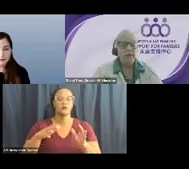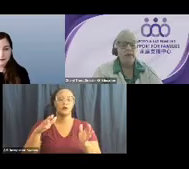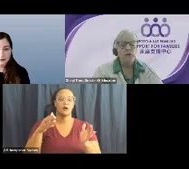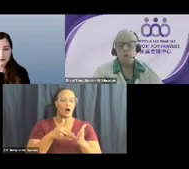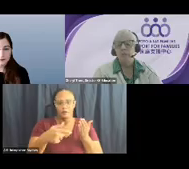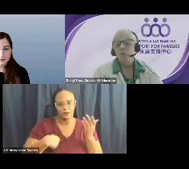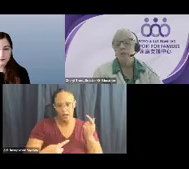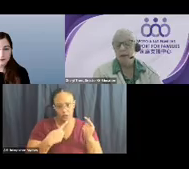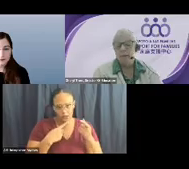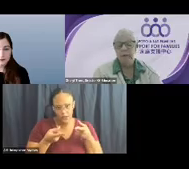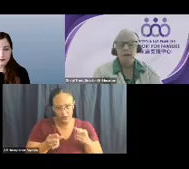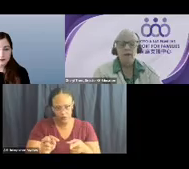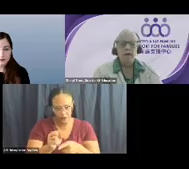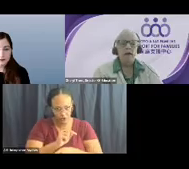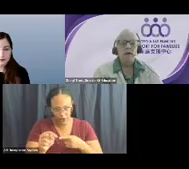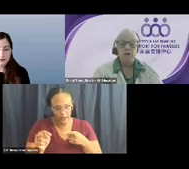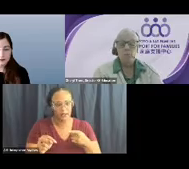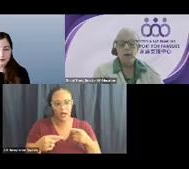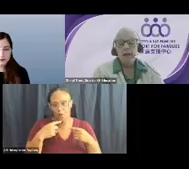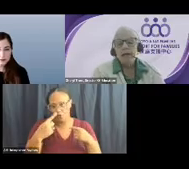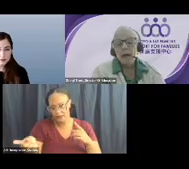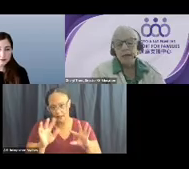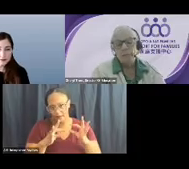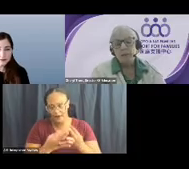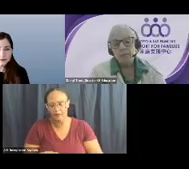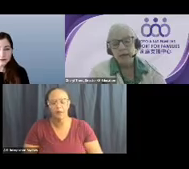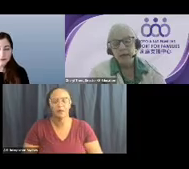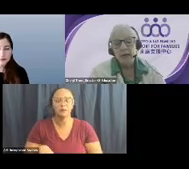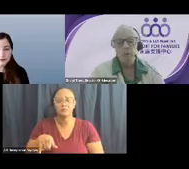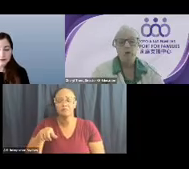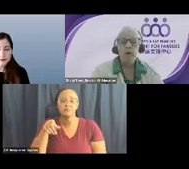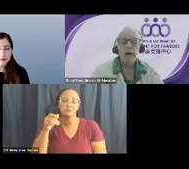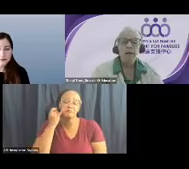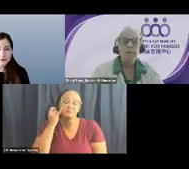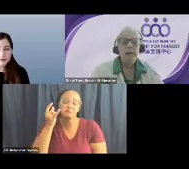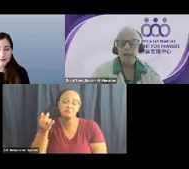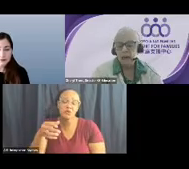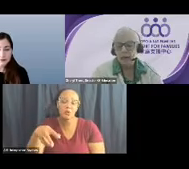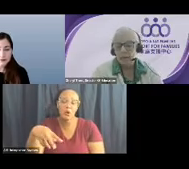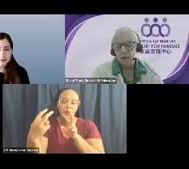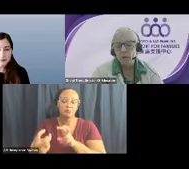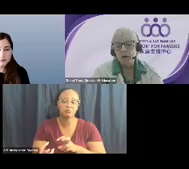training is to a to a family. If you were in an IEP meeting and you were trying to make the case